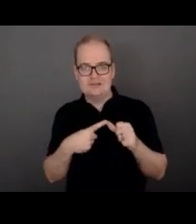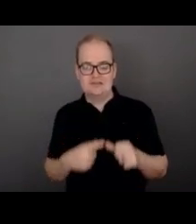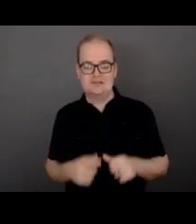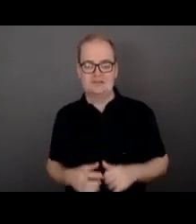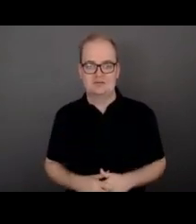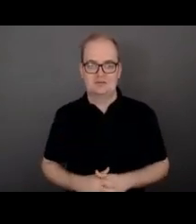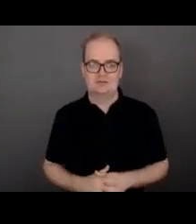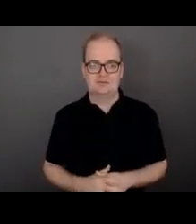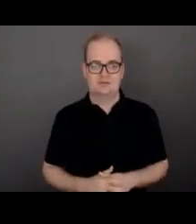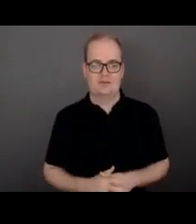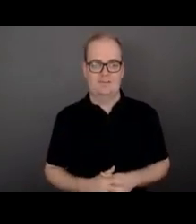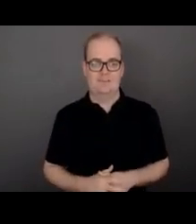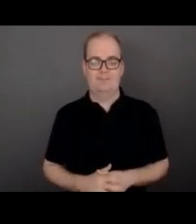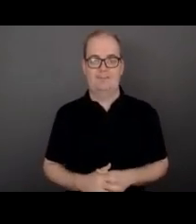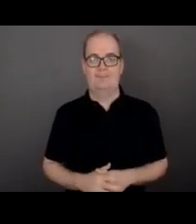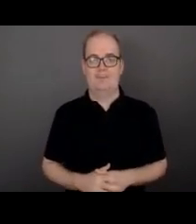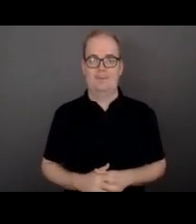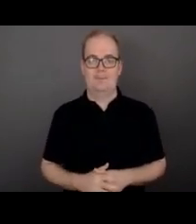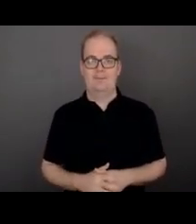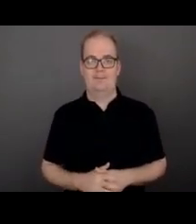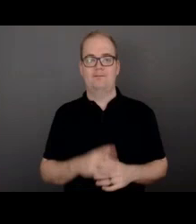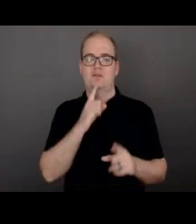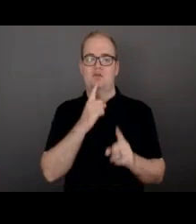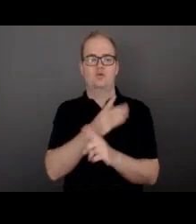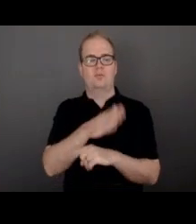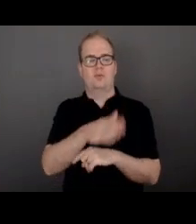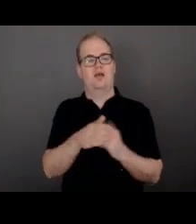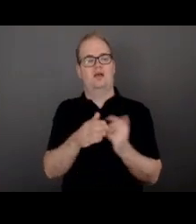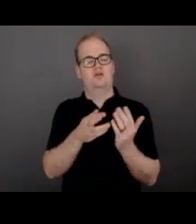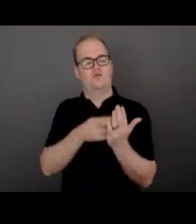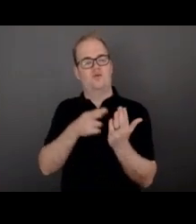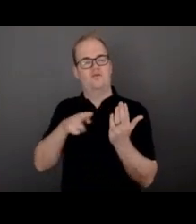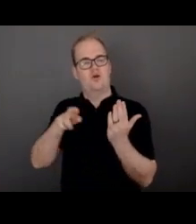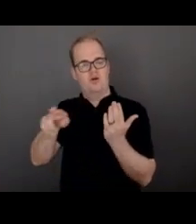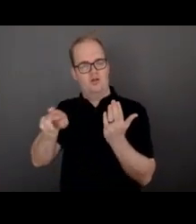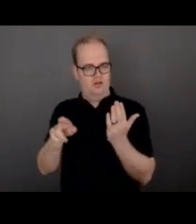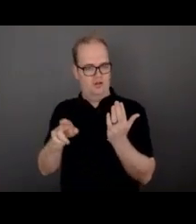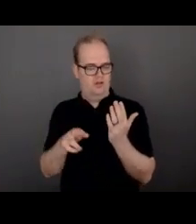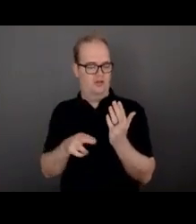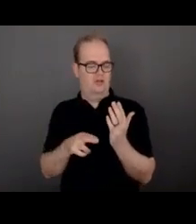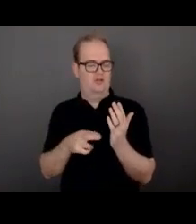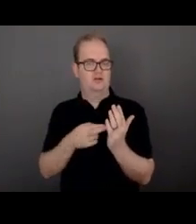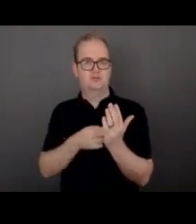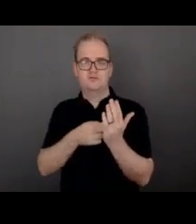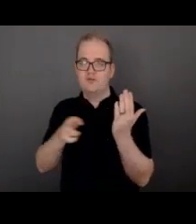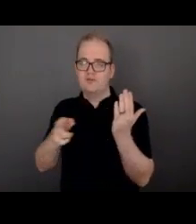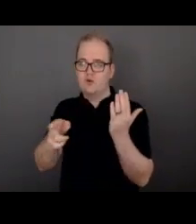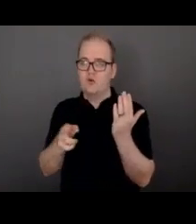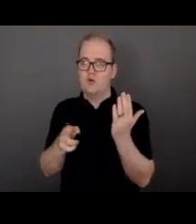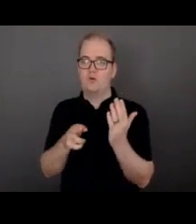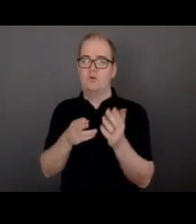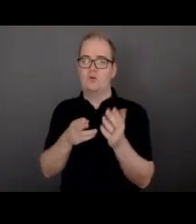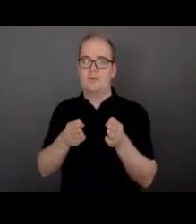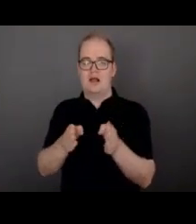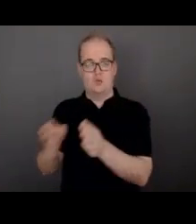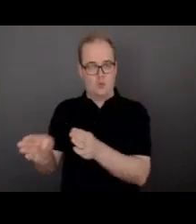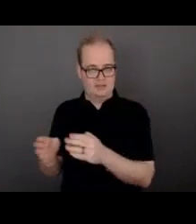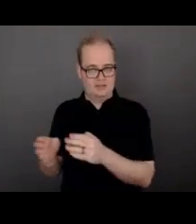So on referral pathways, are there any extra support services by government agencies